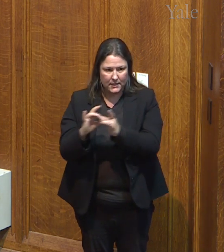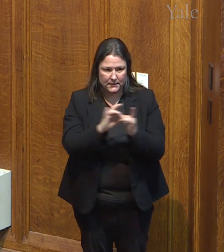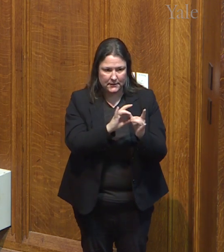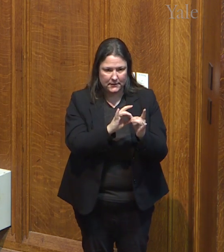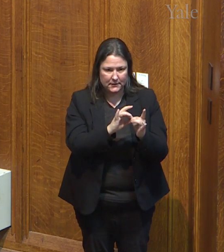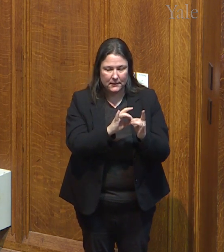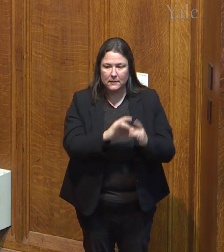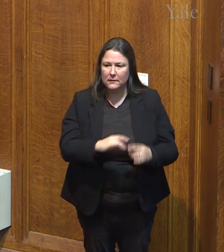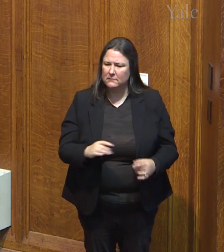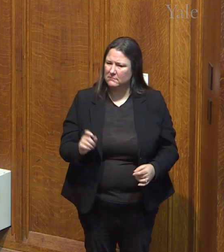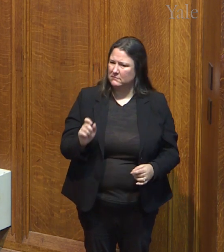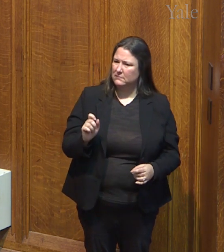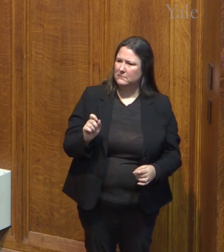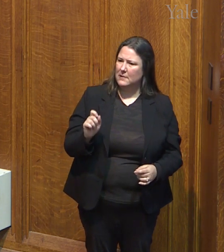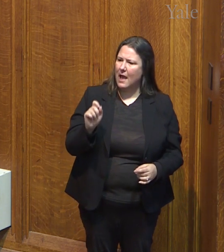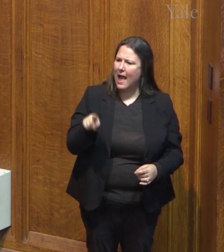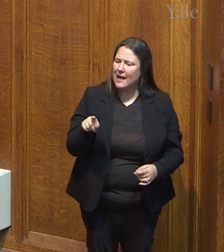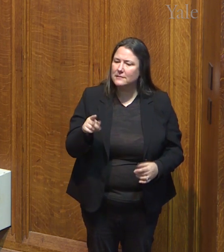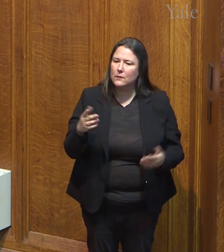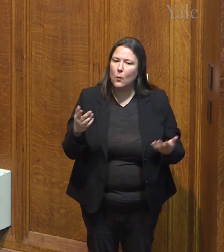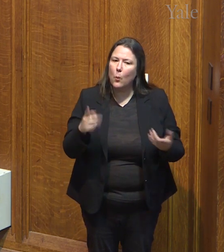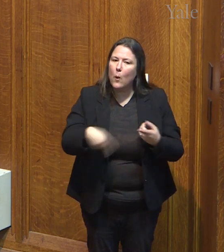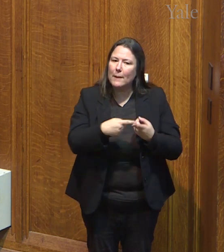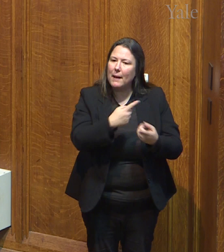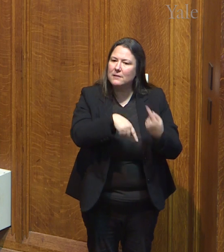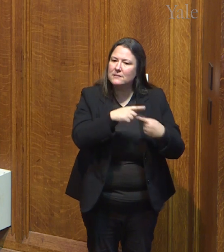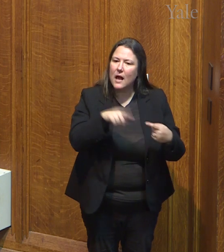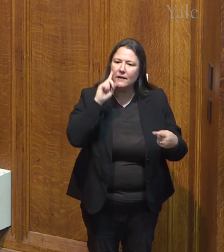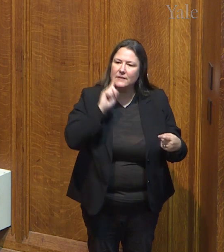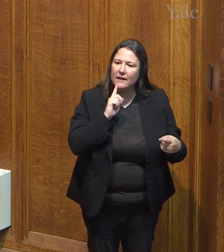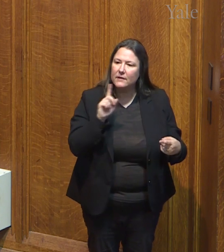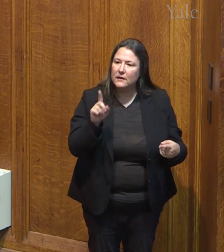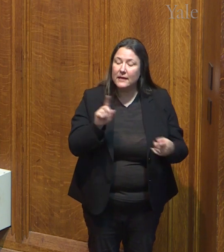When asked where this left the sign languages of the Deaf, Chomsky revised his definition